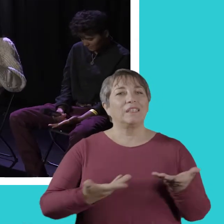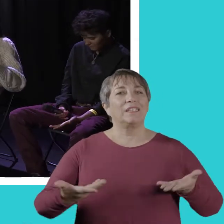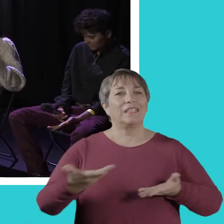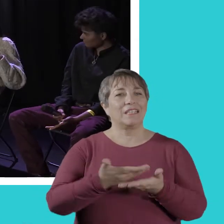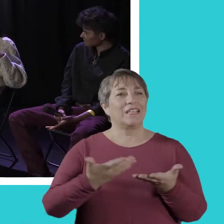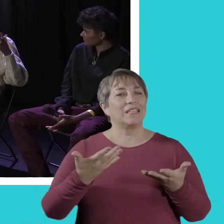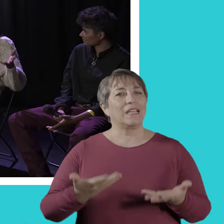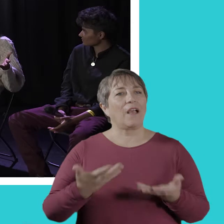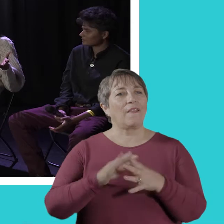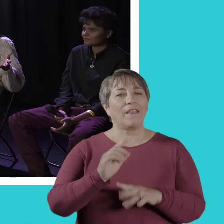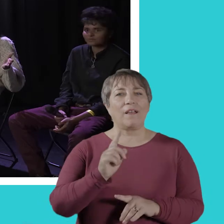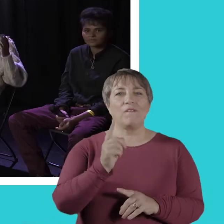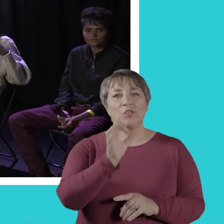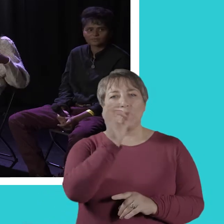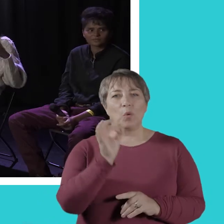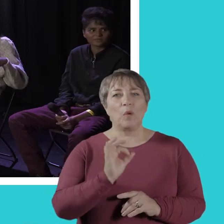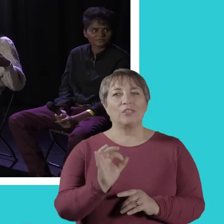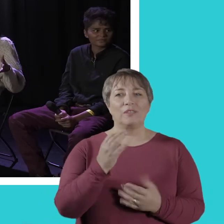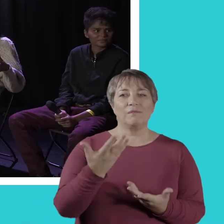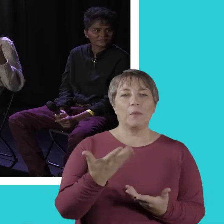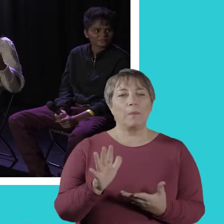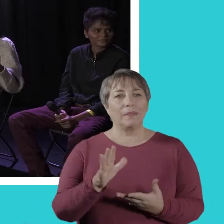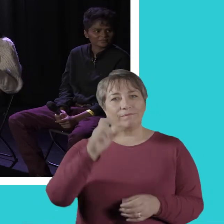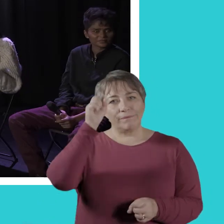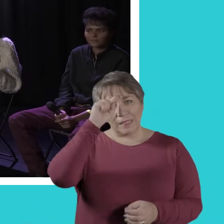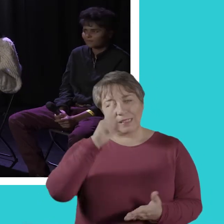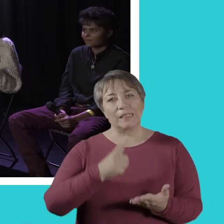together by the young people who helped develop this program. Which is I think really important